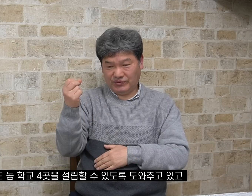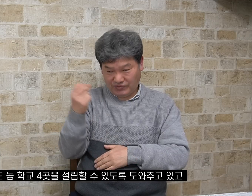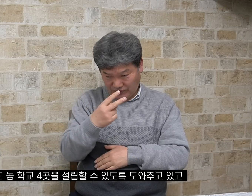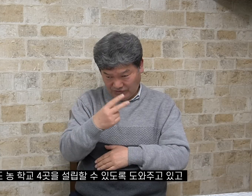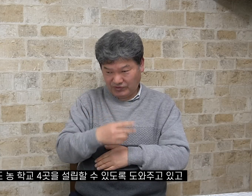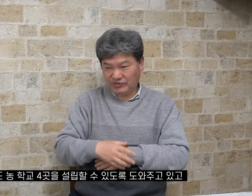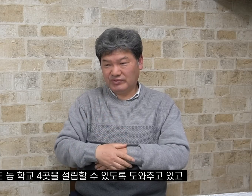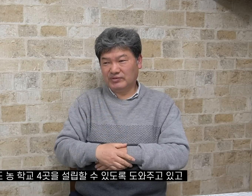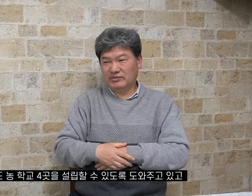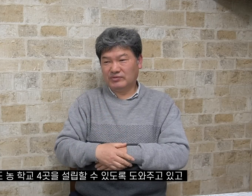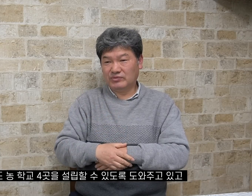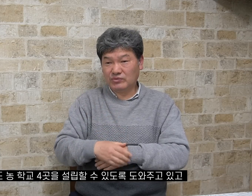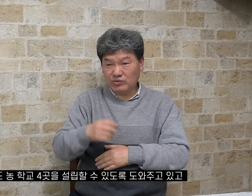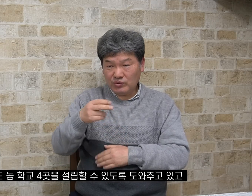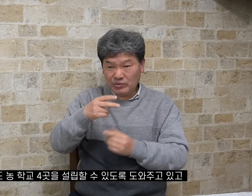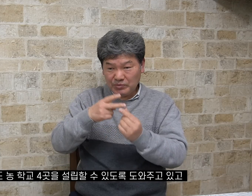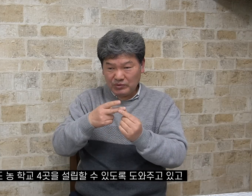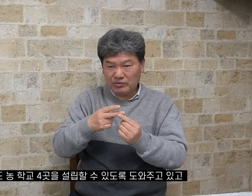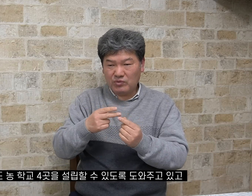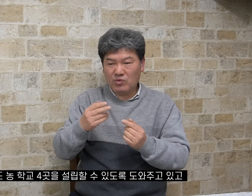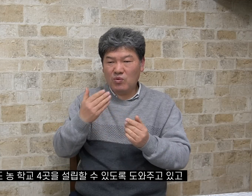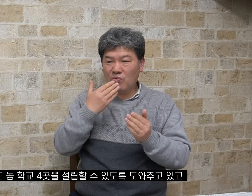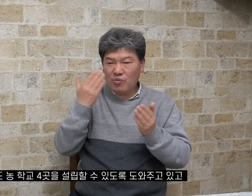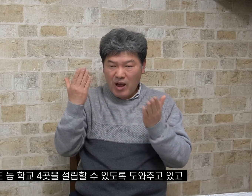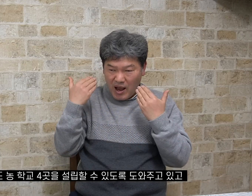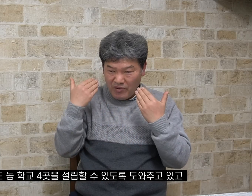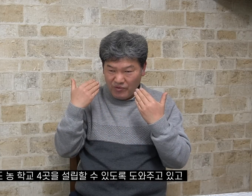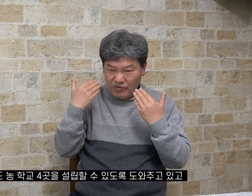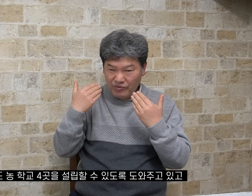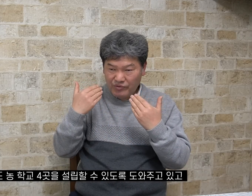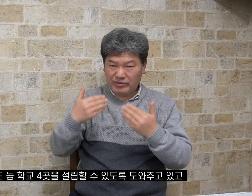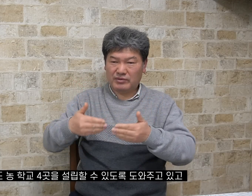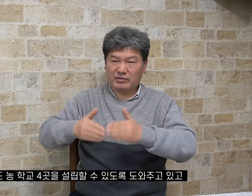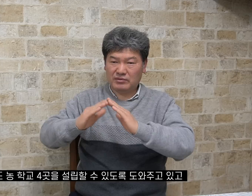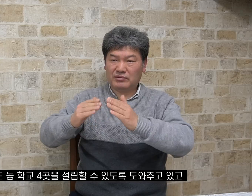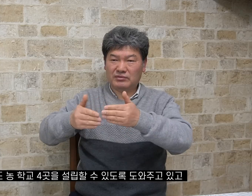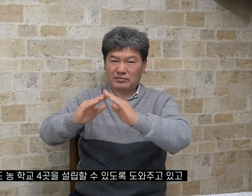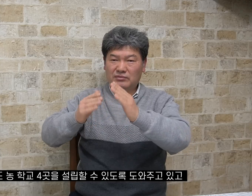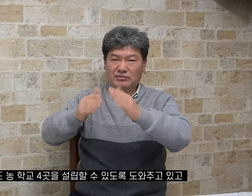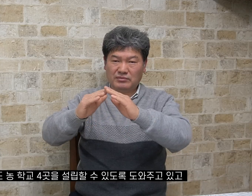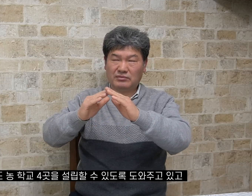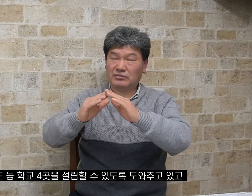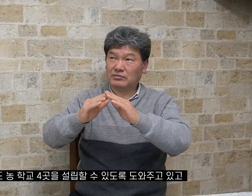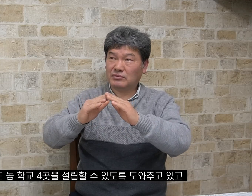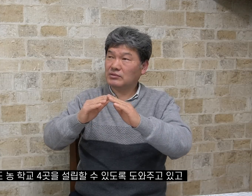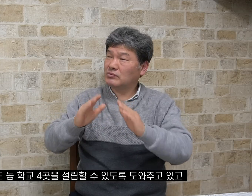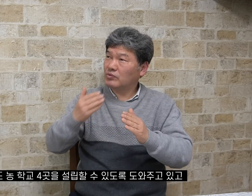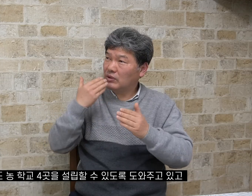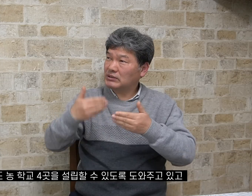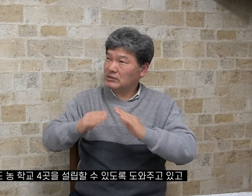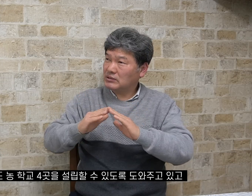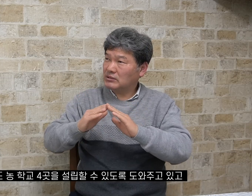In addition, we are helping to establish 4 deaf schools,